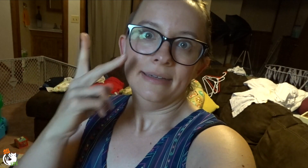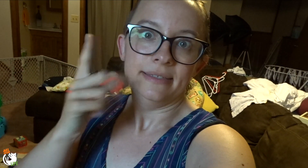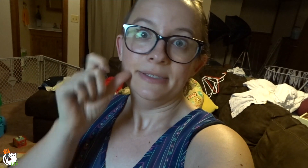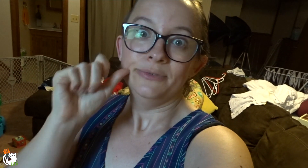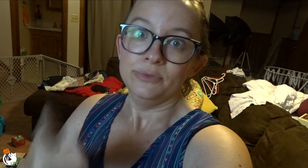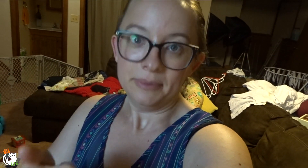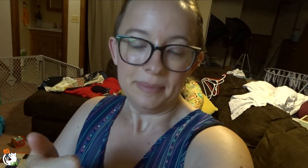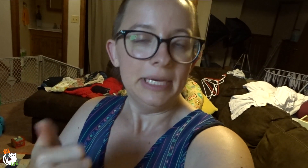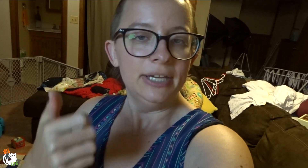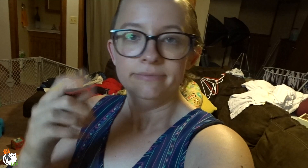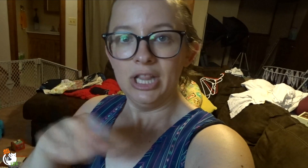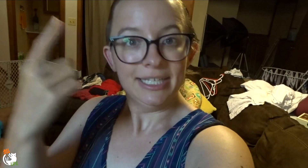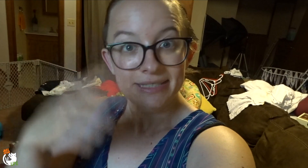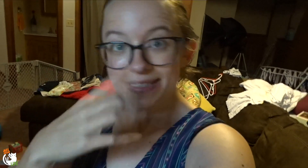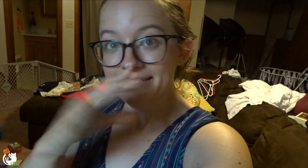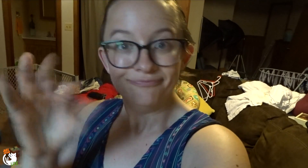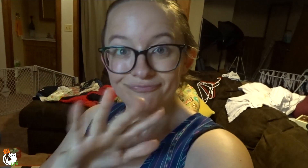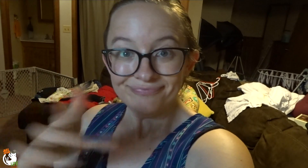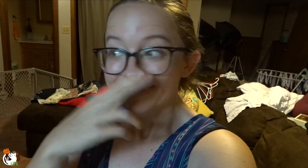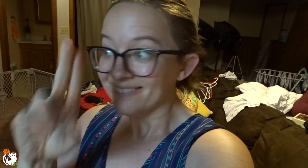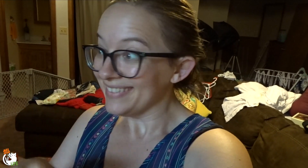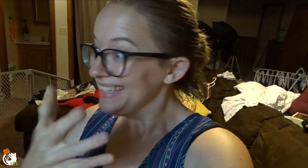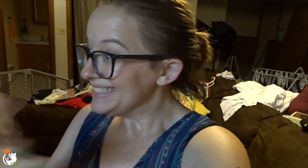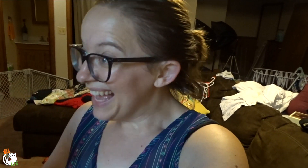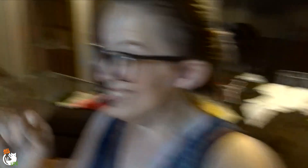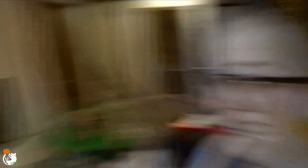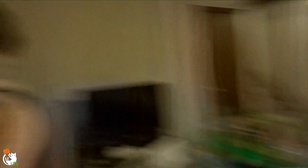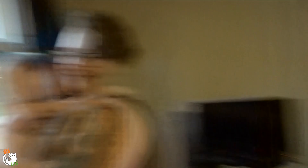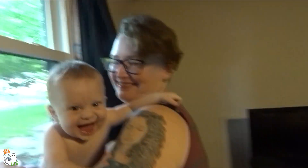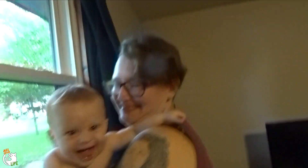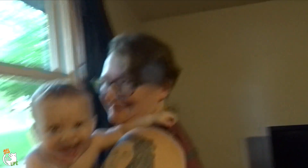Well, gonna end it for tonight and I'll see you tomorrow. Had a long day. Did a lot and had some fun.